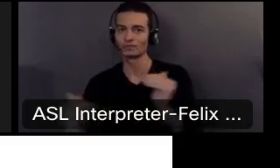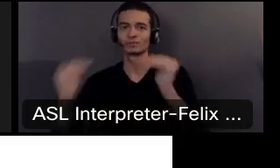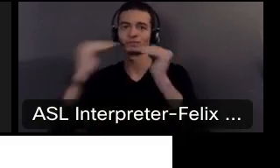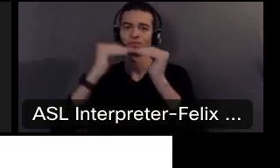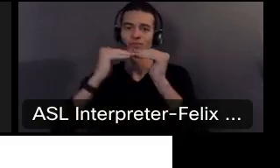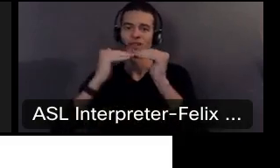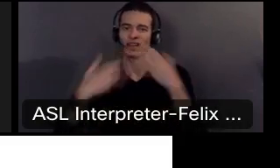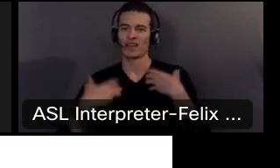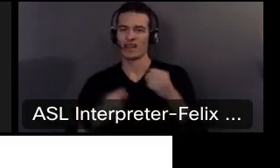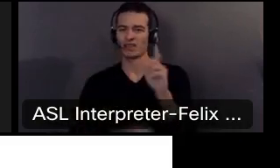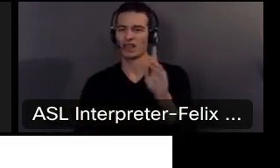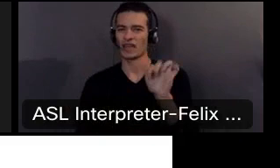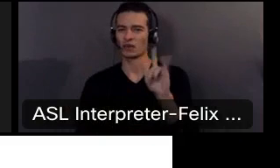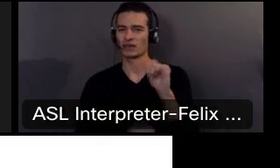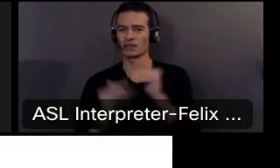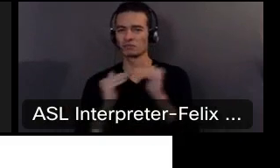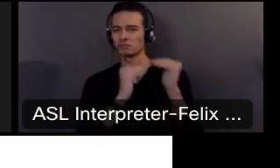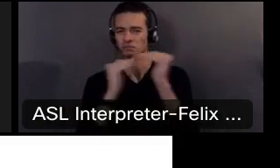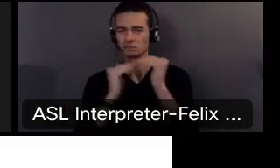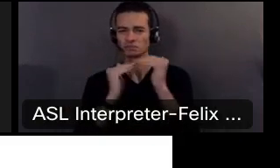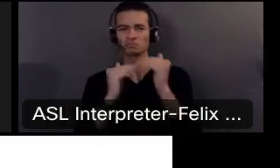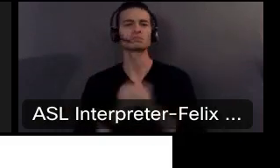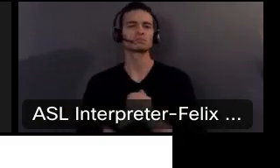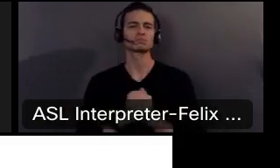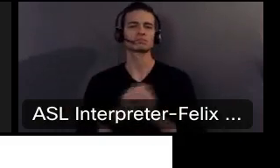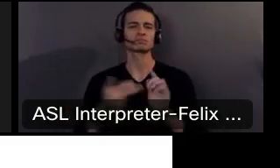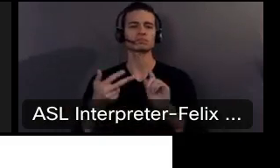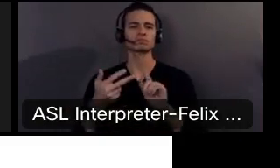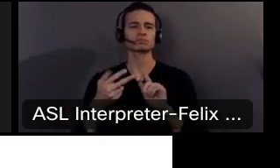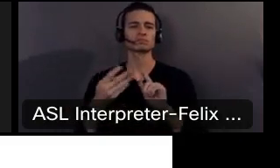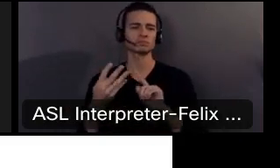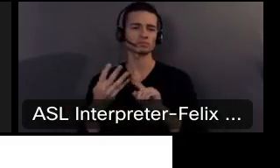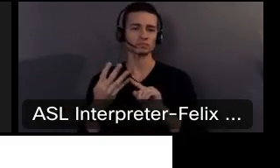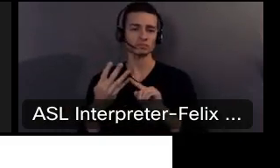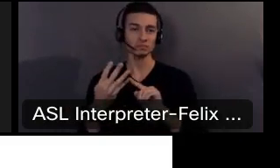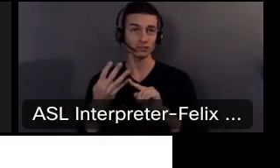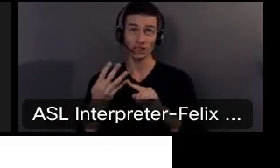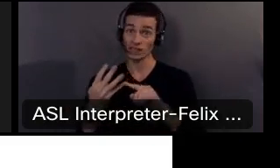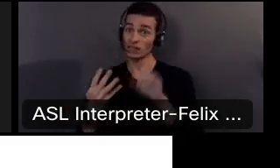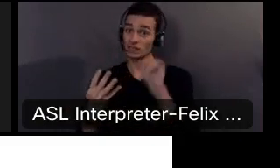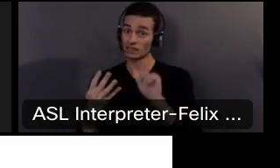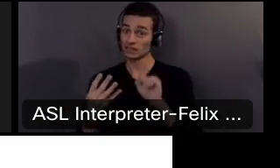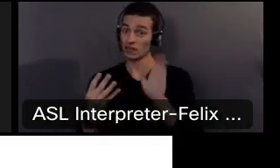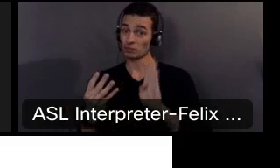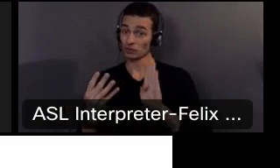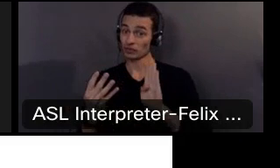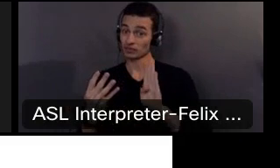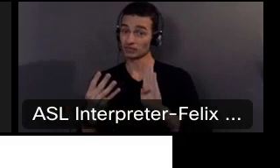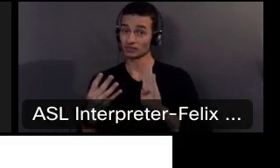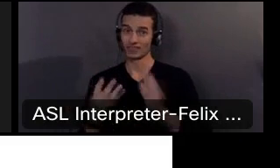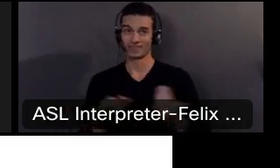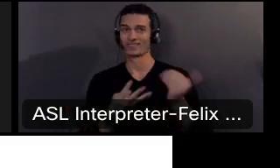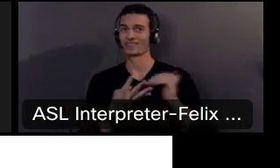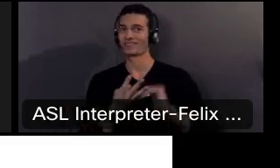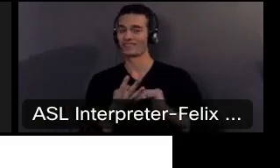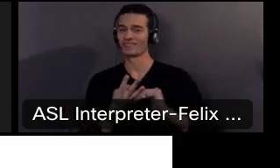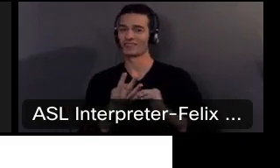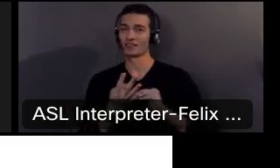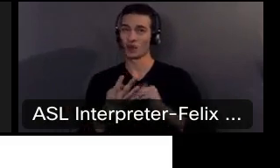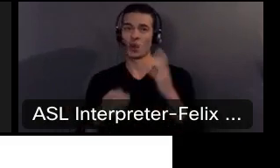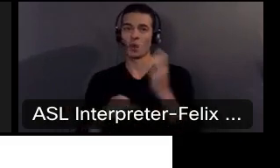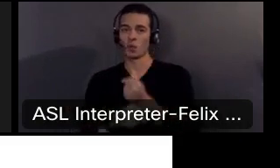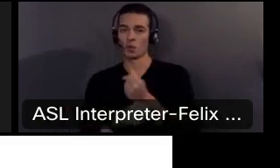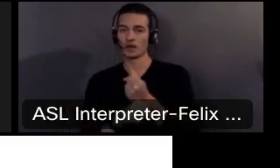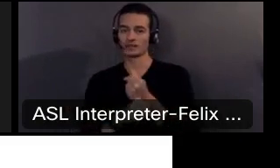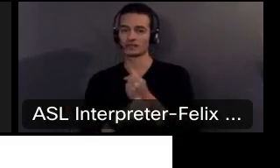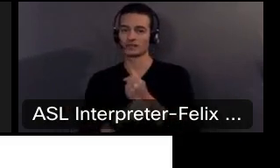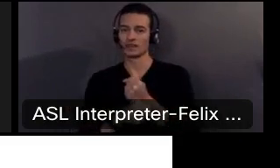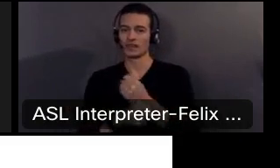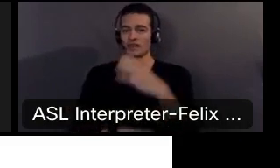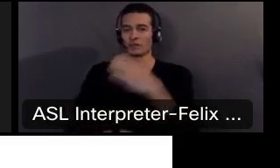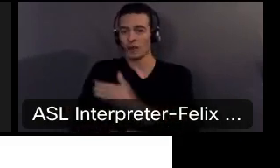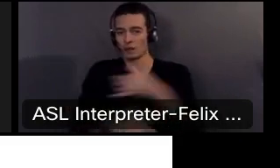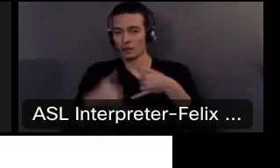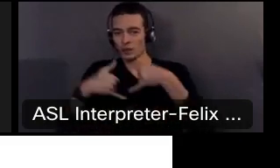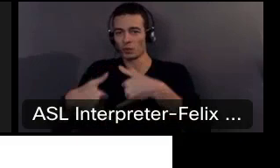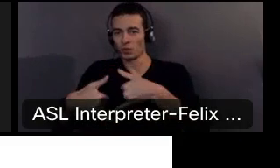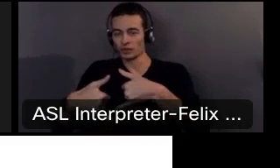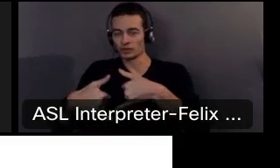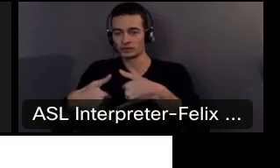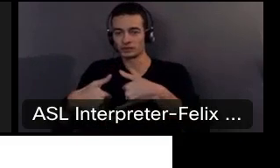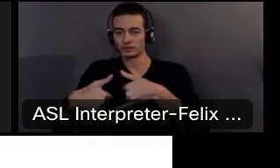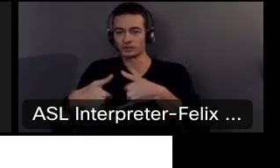There were South Brooklyn health again. They're getting a lot of kudos tonight. They won the 3rd annual structural empowerment award and that's presented to nursing leadership for their commitment to achieving higher performance level.